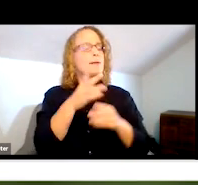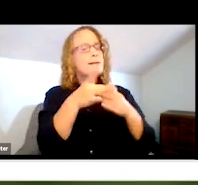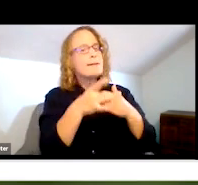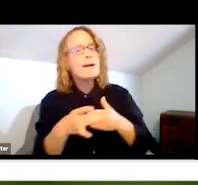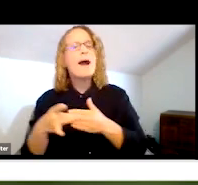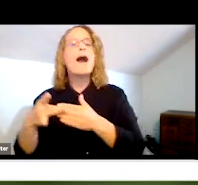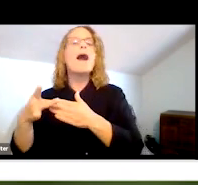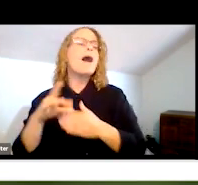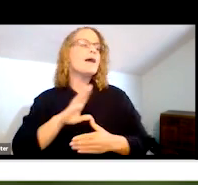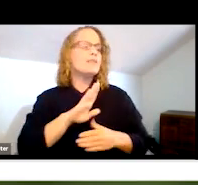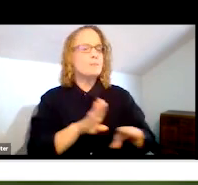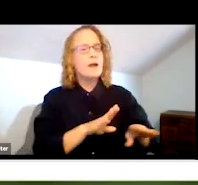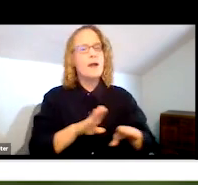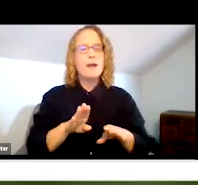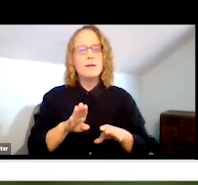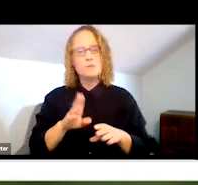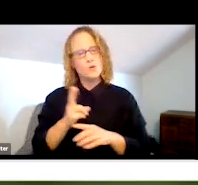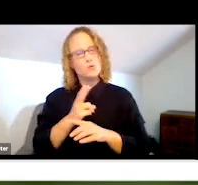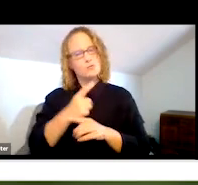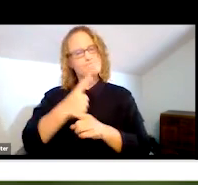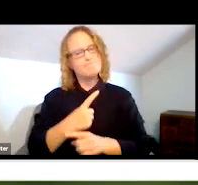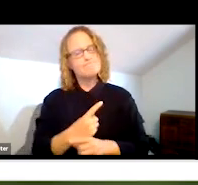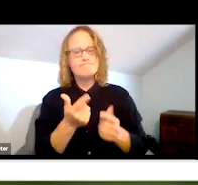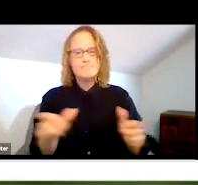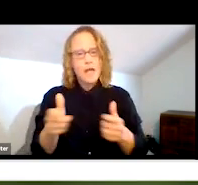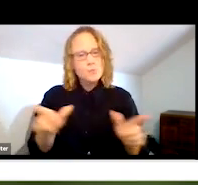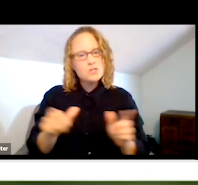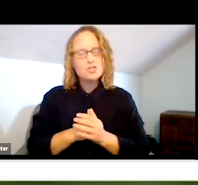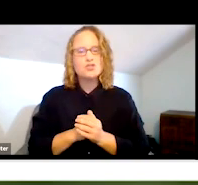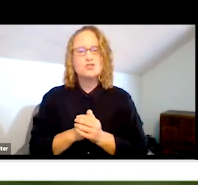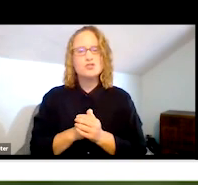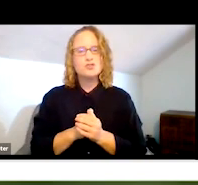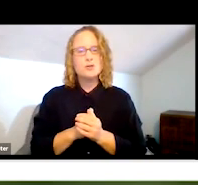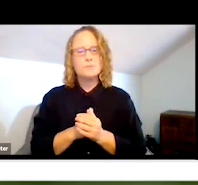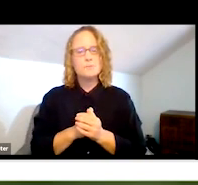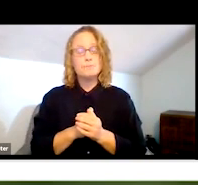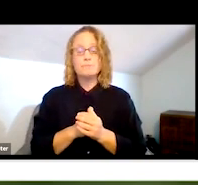using person first language, we wanna reinforce feelings and beliefs